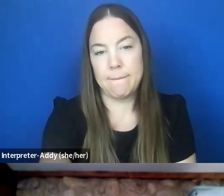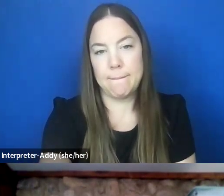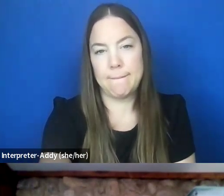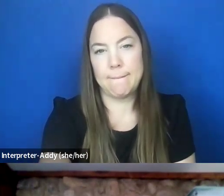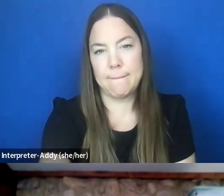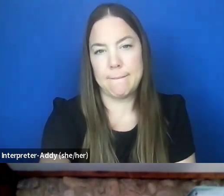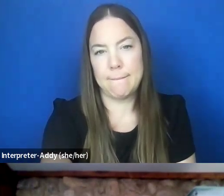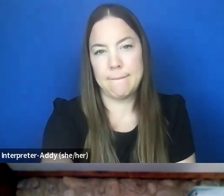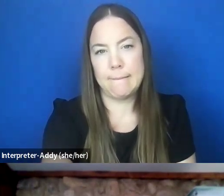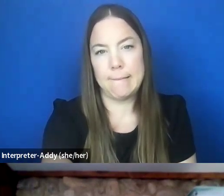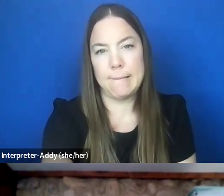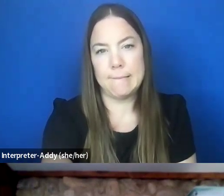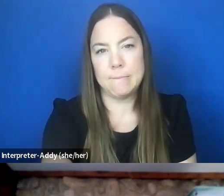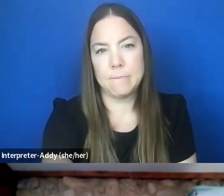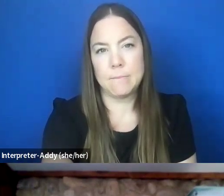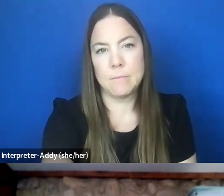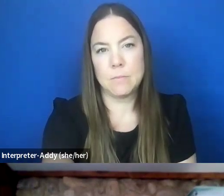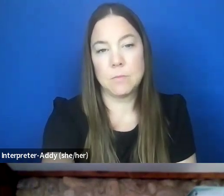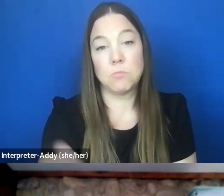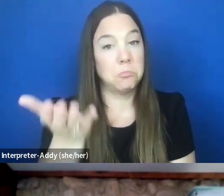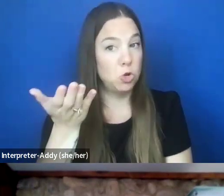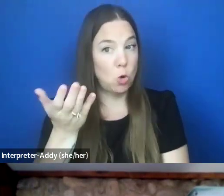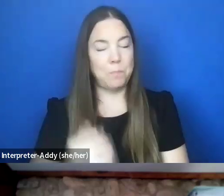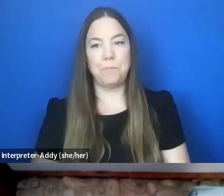Don Dew: So Don Dew: there's that. Don Dew: That was like